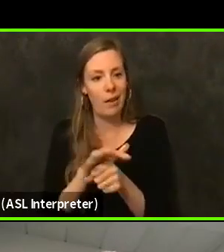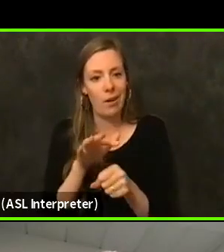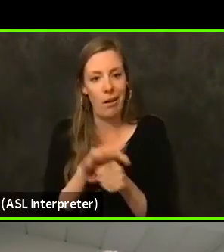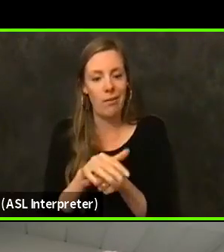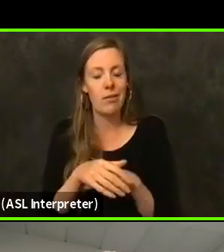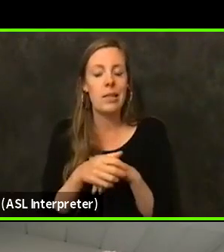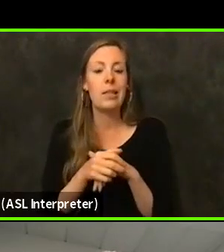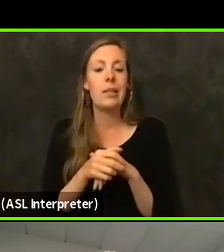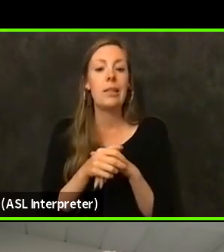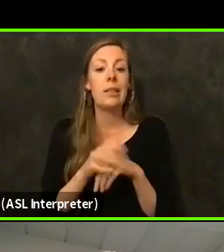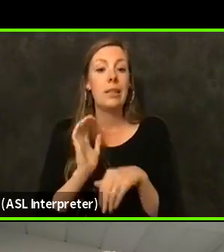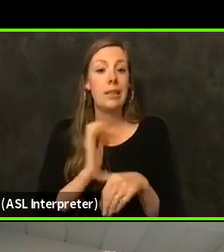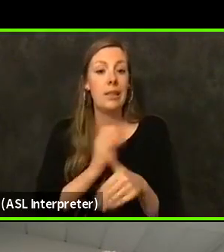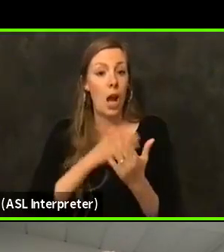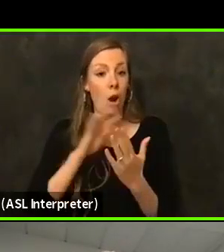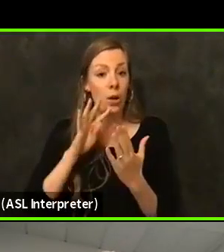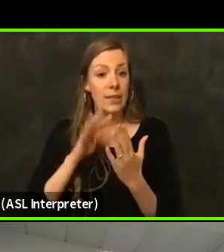are scheduling